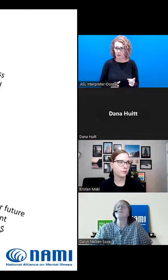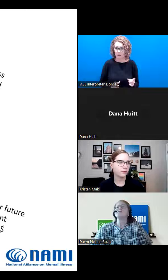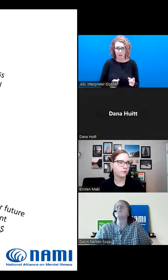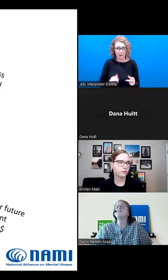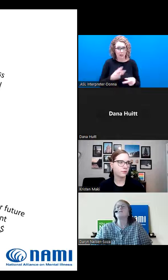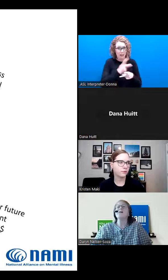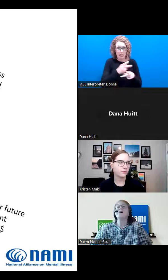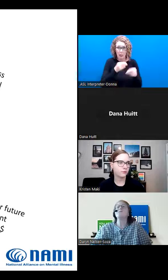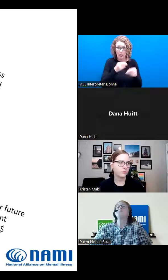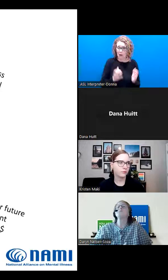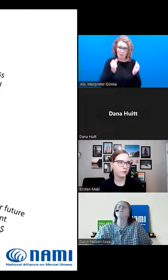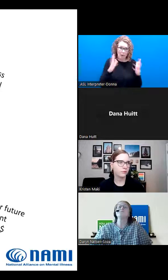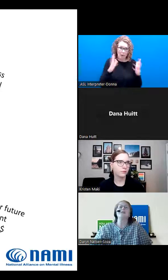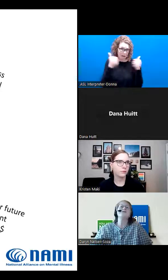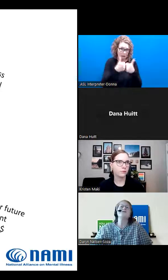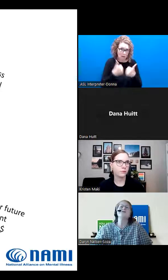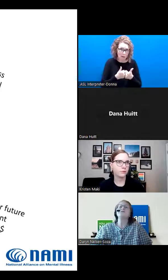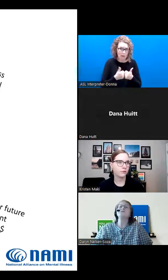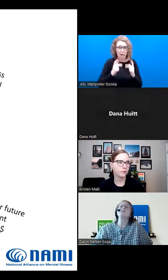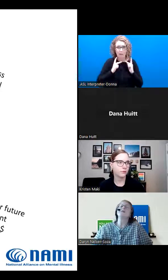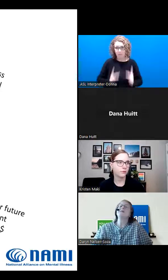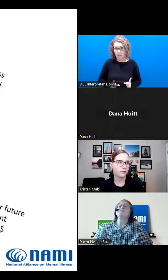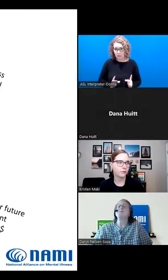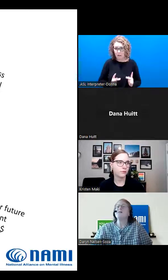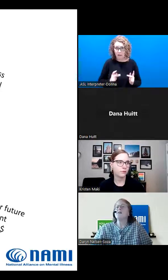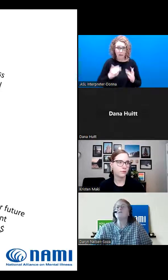qualify for Medicaid. So in all of